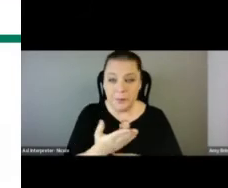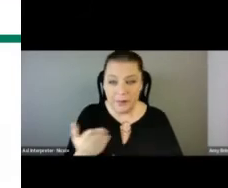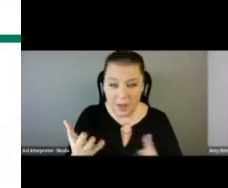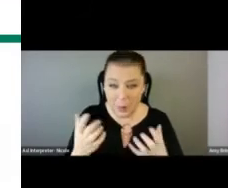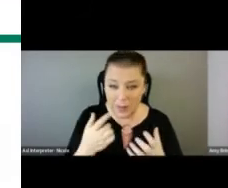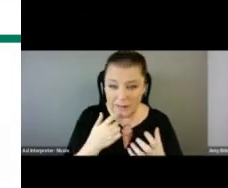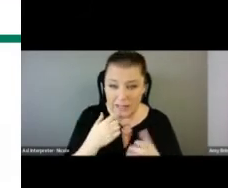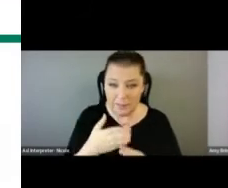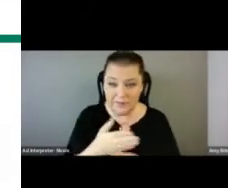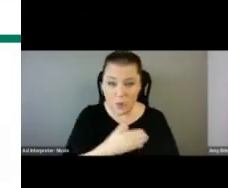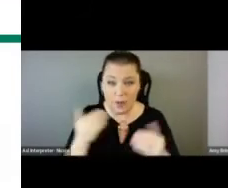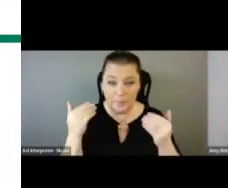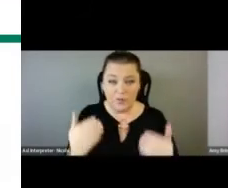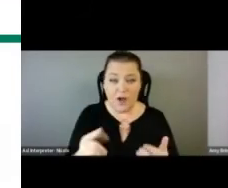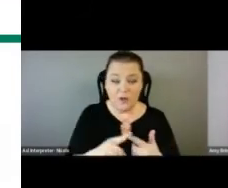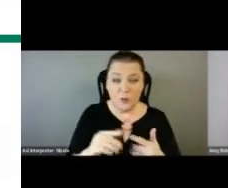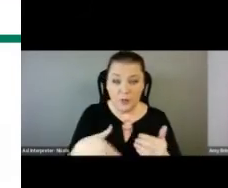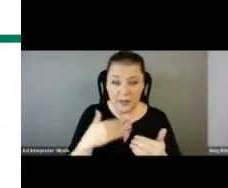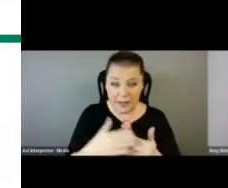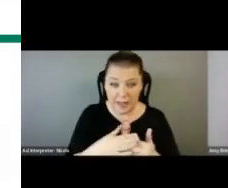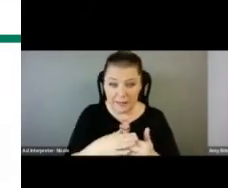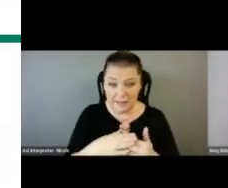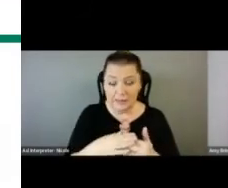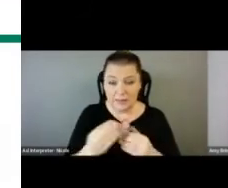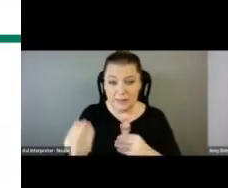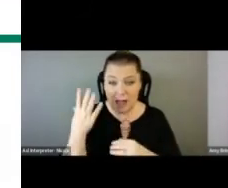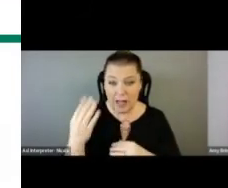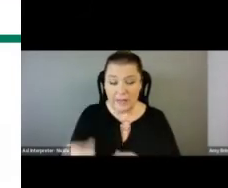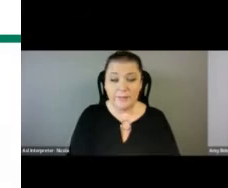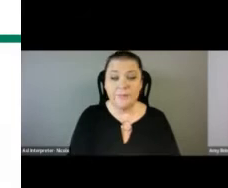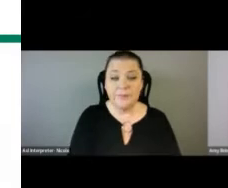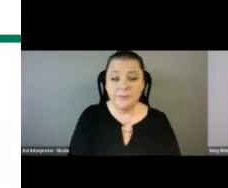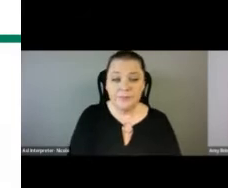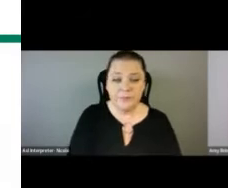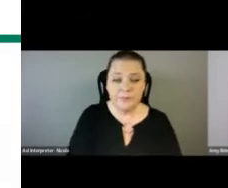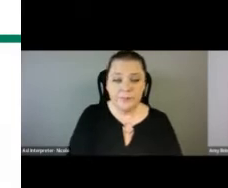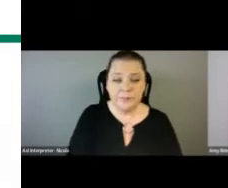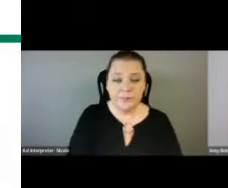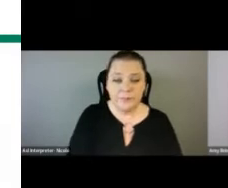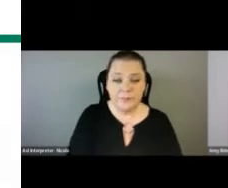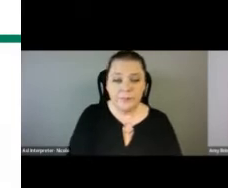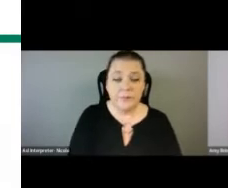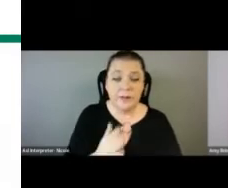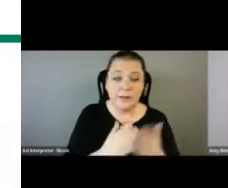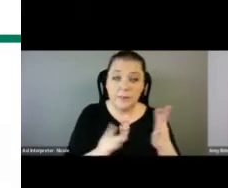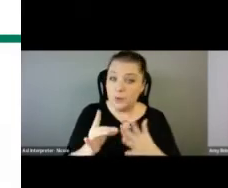move on to the next slide, is that some of the unique things that we're seeing unfolding